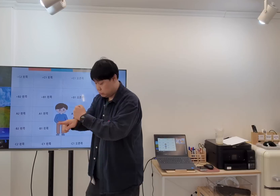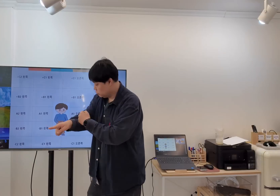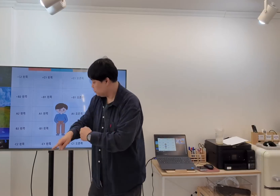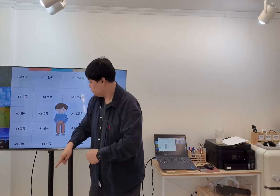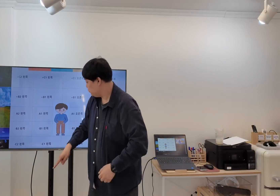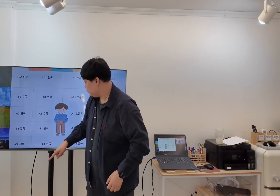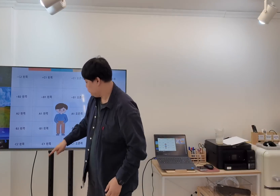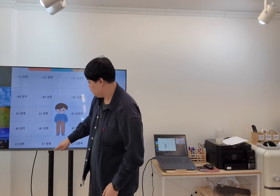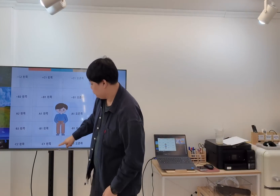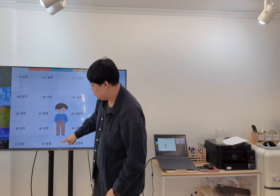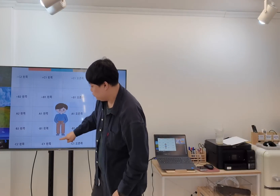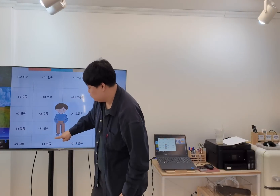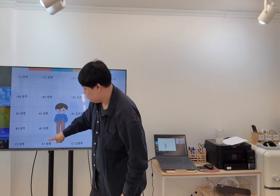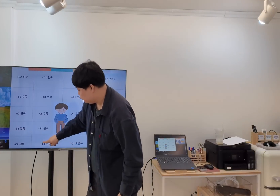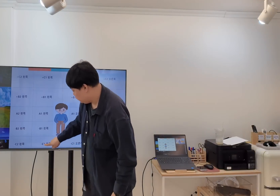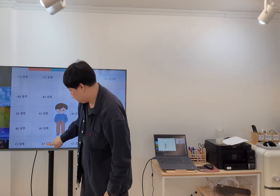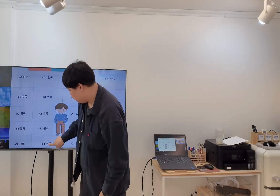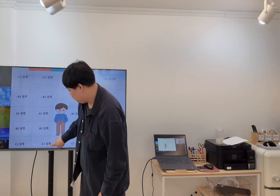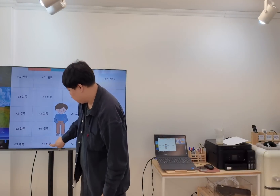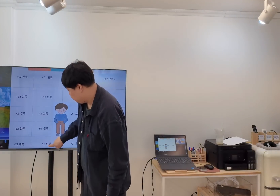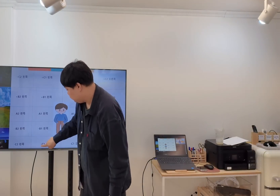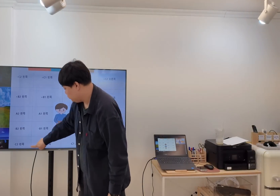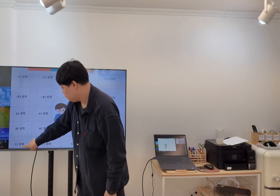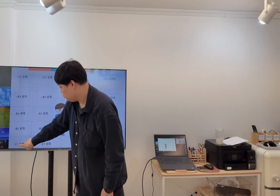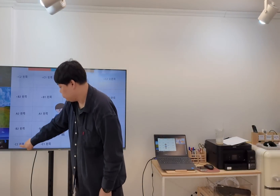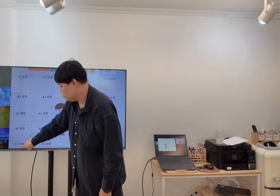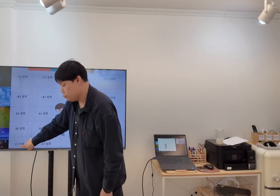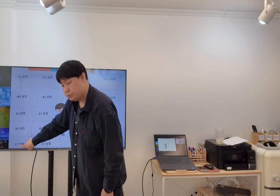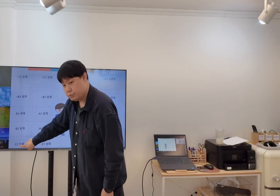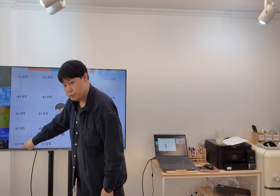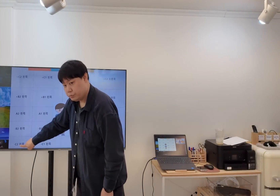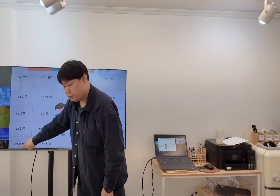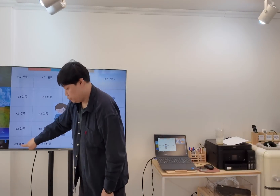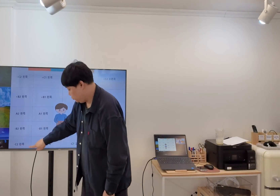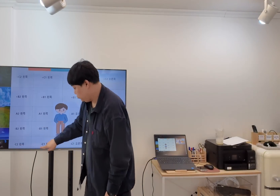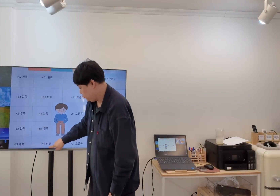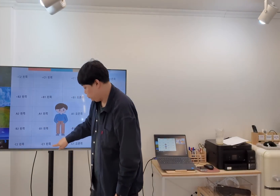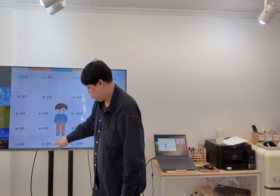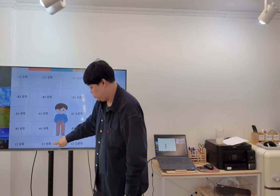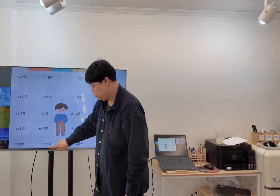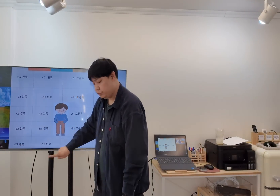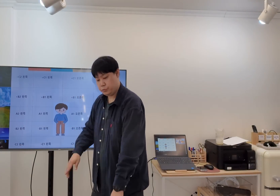Please look at the PPT carefully.